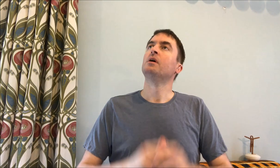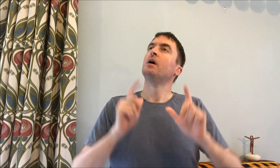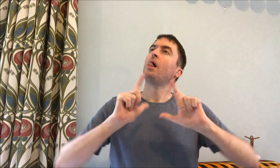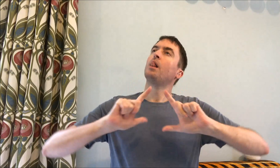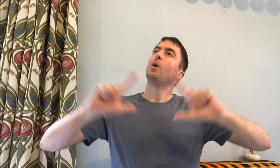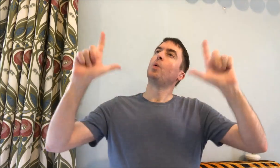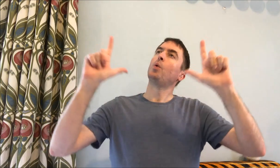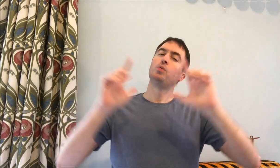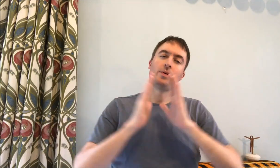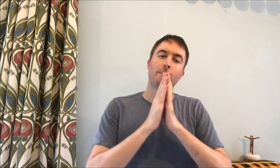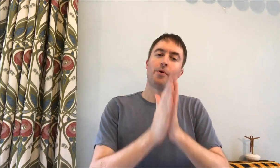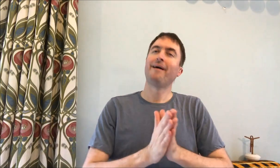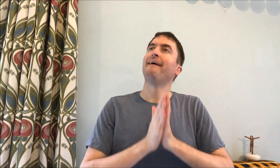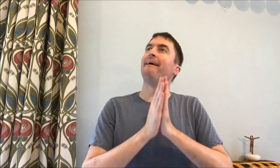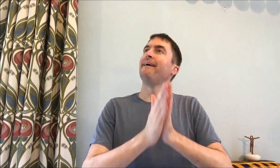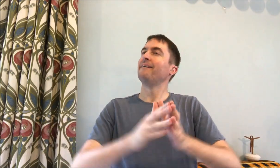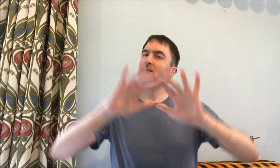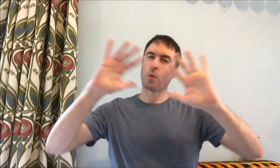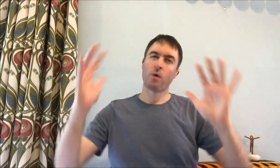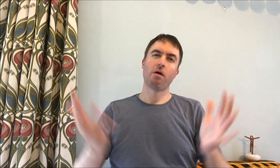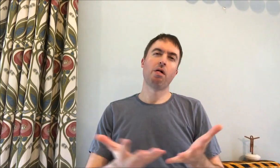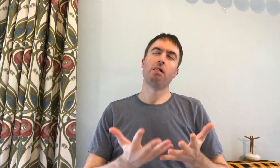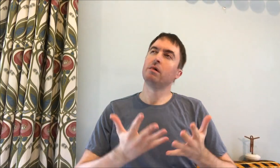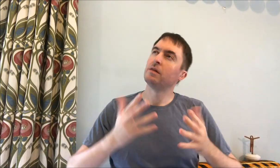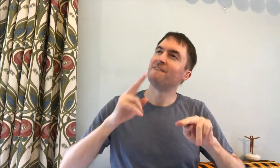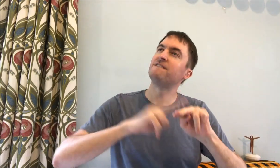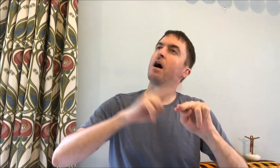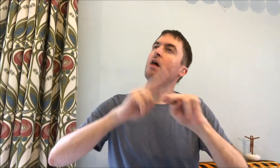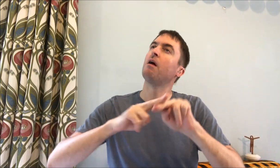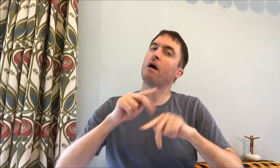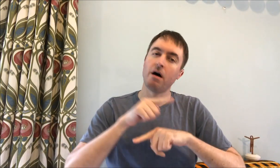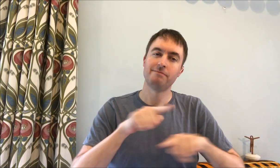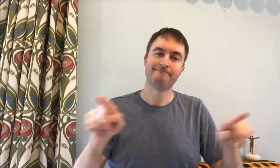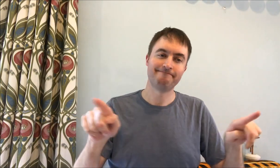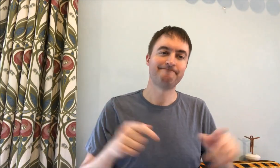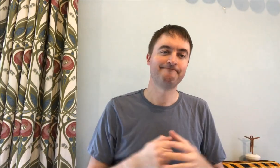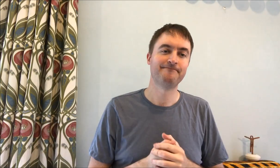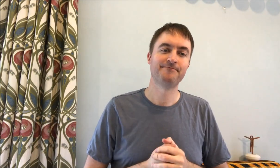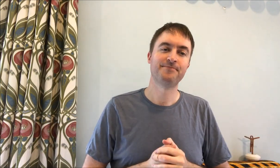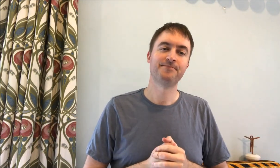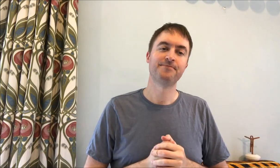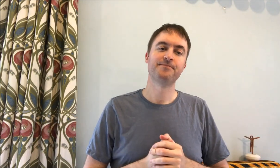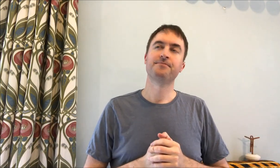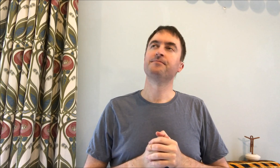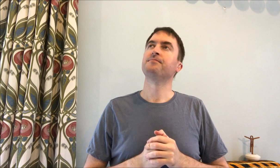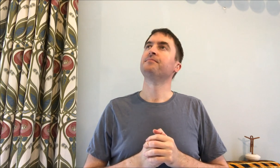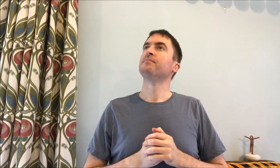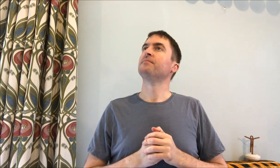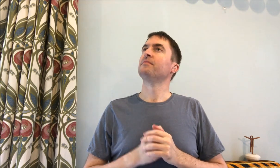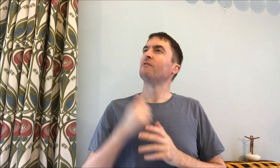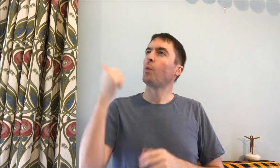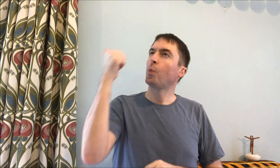Lord, we pray for the fathers of our world.